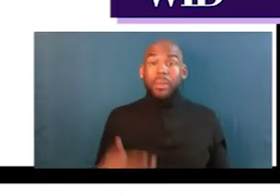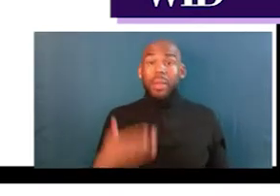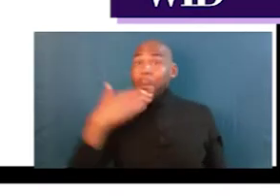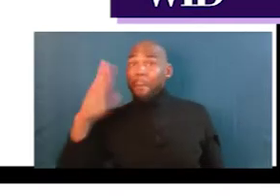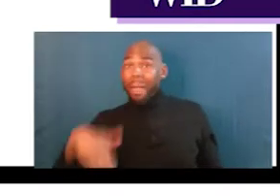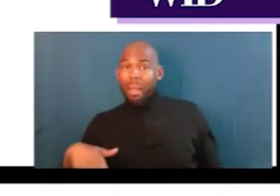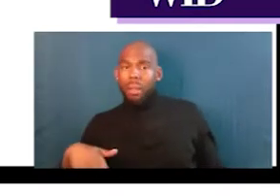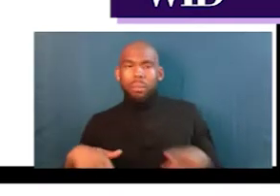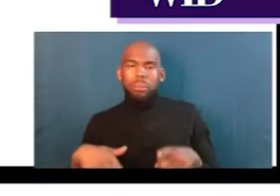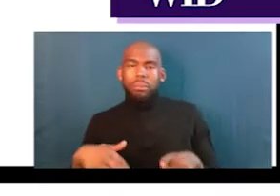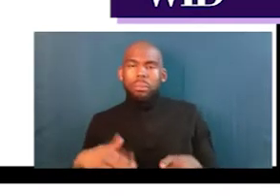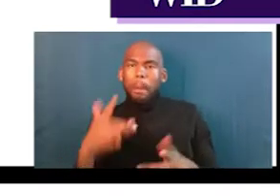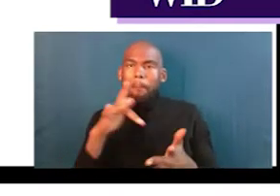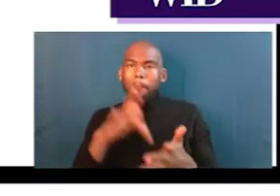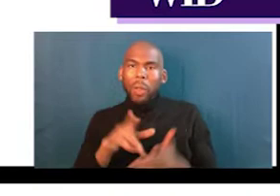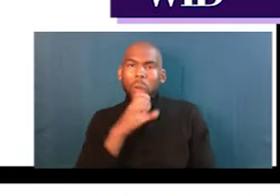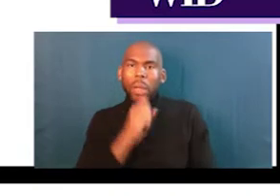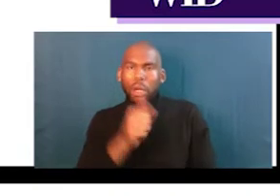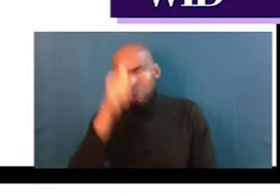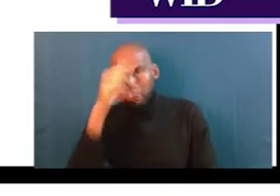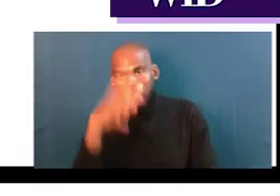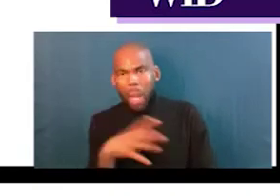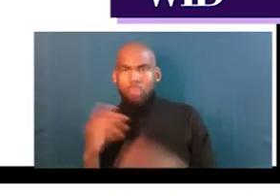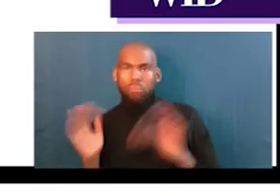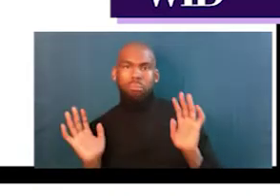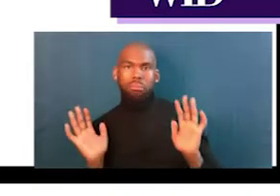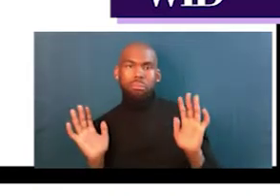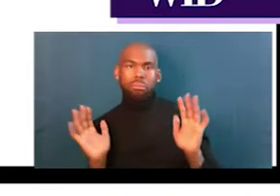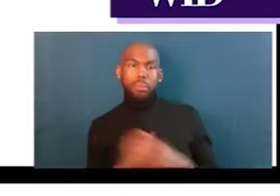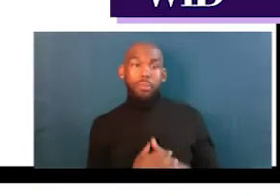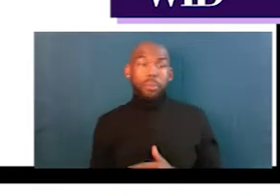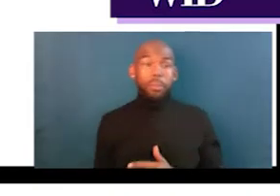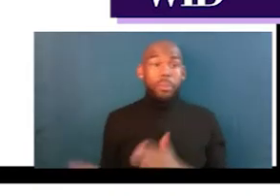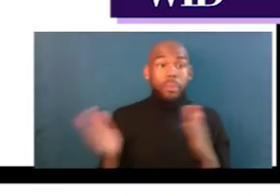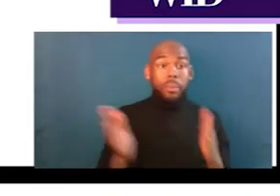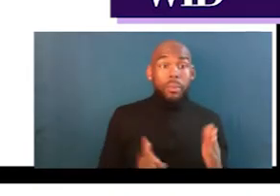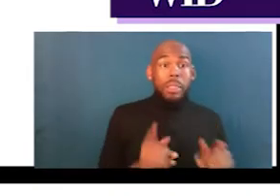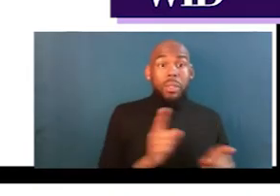middle aged man. The first alt text example contains relevant visual information within